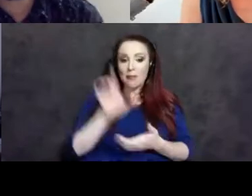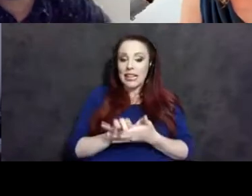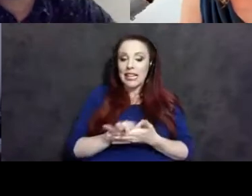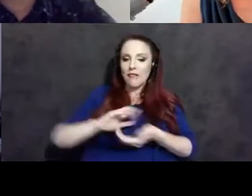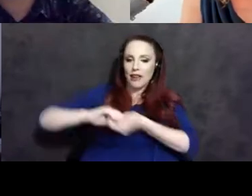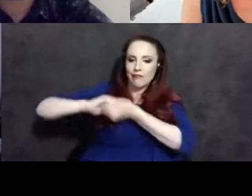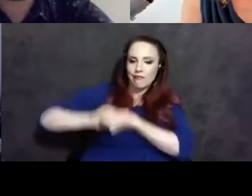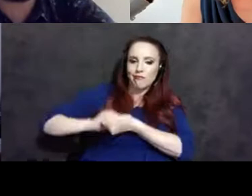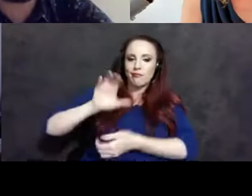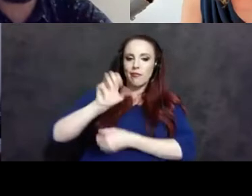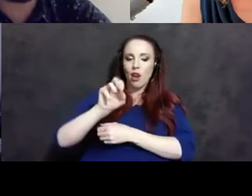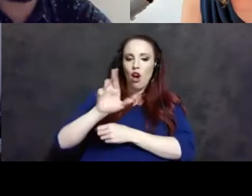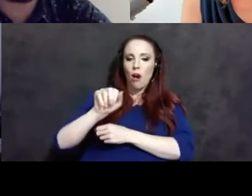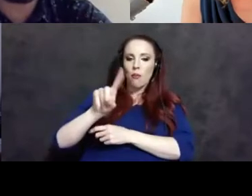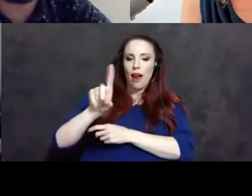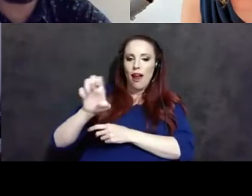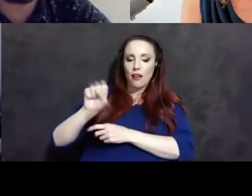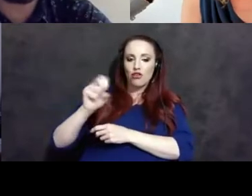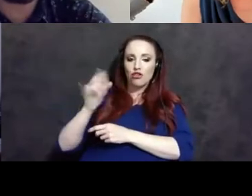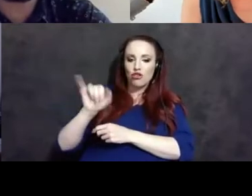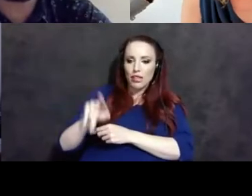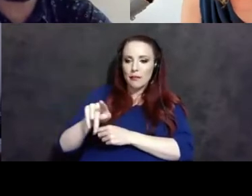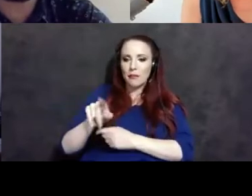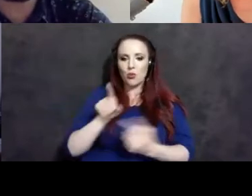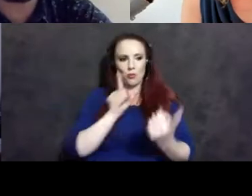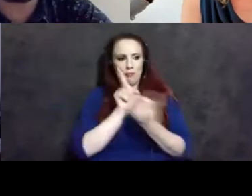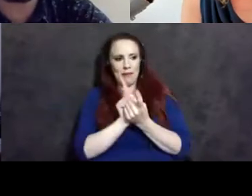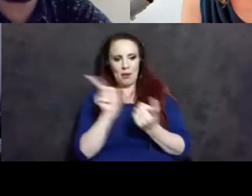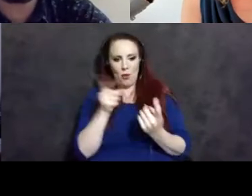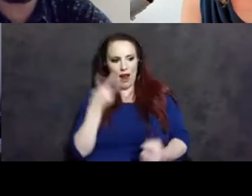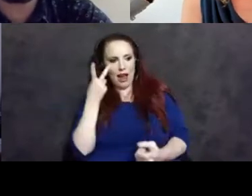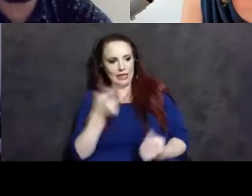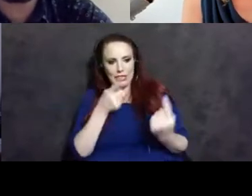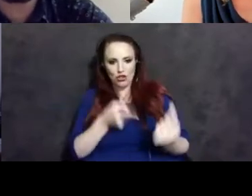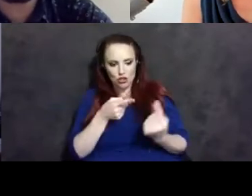And meeting me where I see the struggle and providing opportunity to create relief.